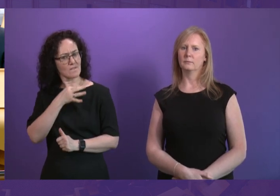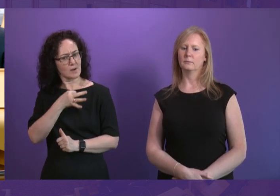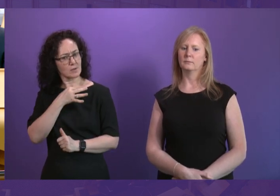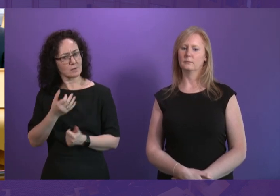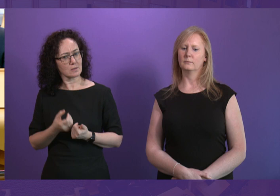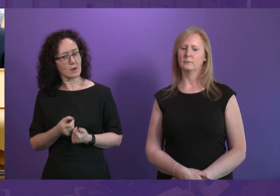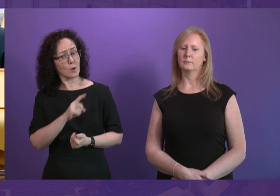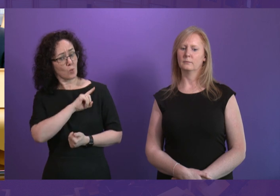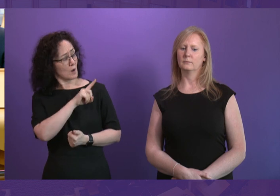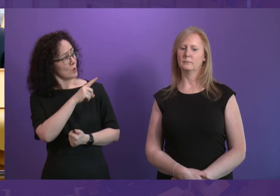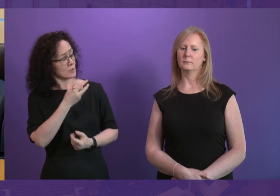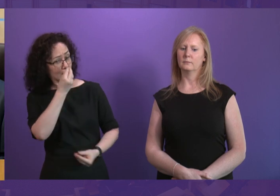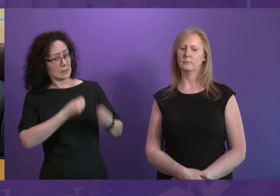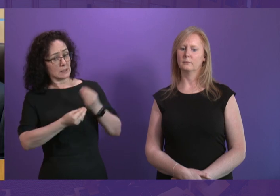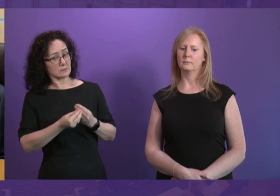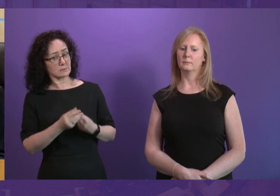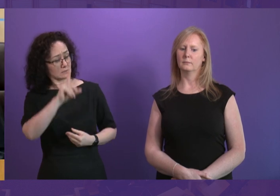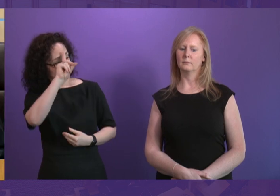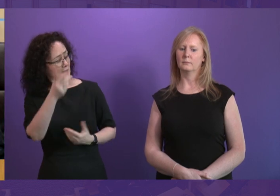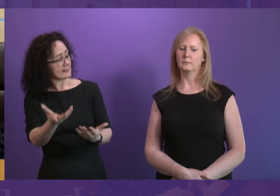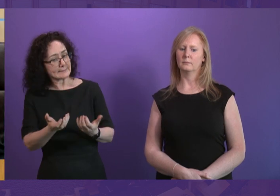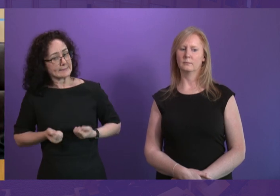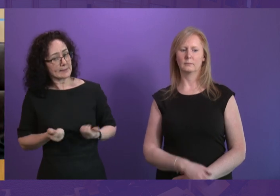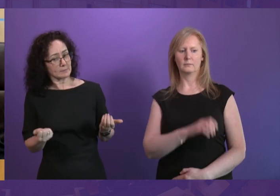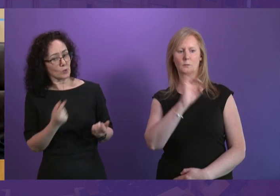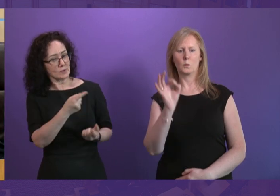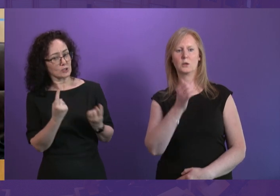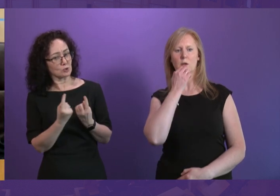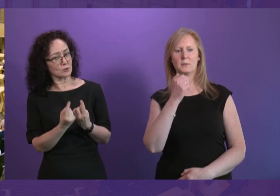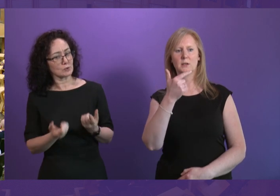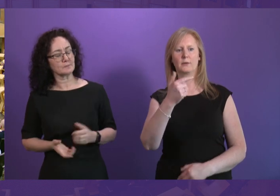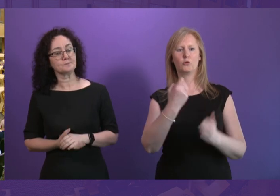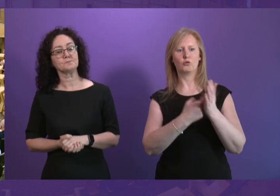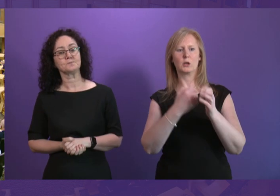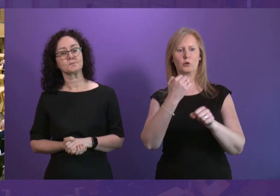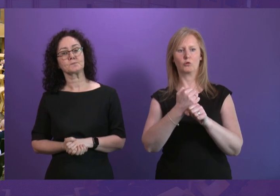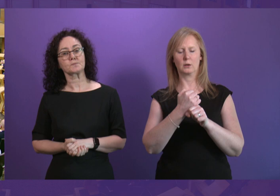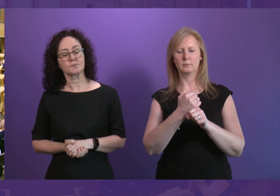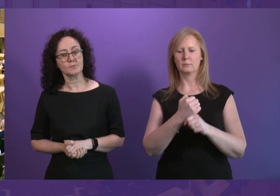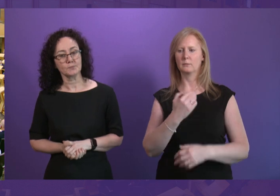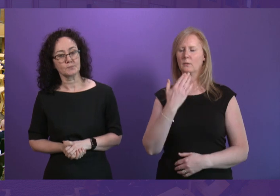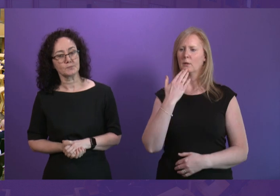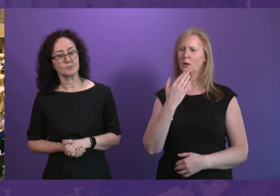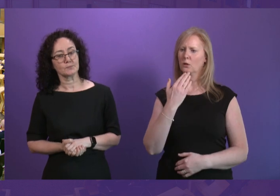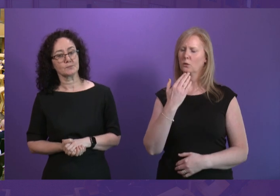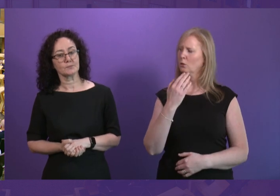Pauline McNeill referred are unacceptable. Ross Greer (West Scotland) (Green): To ask the First Minister what the Scottish